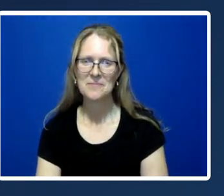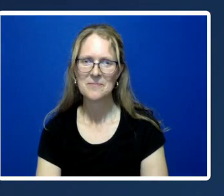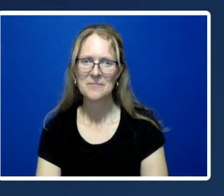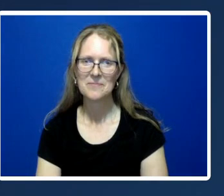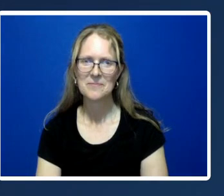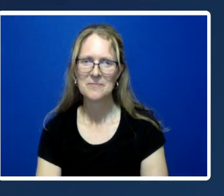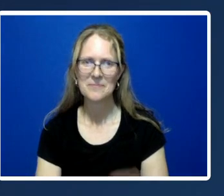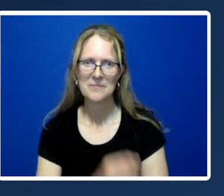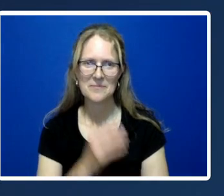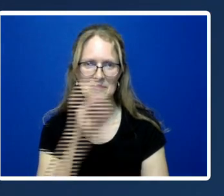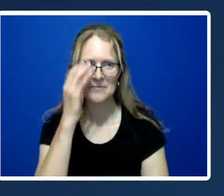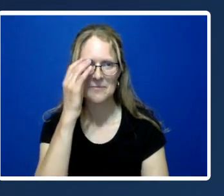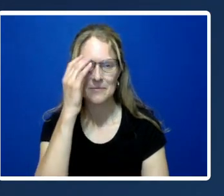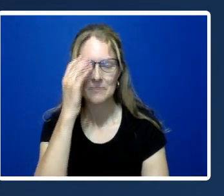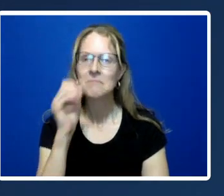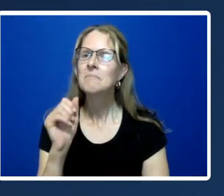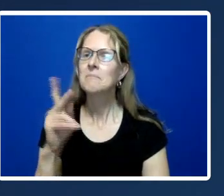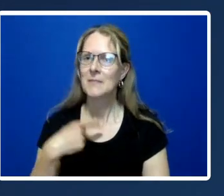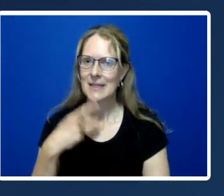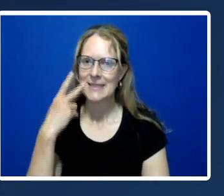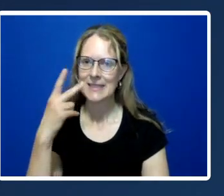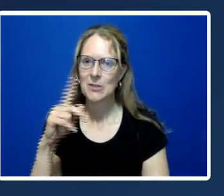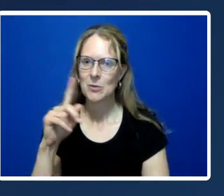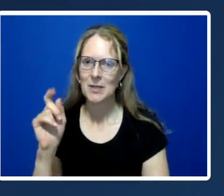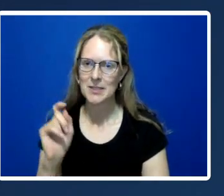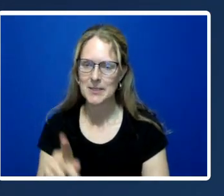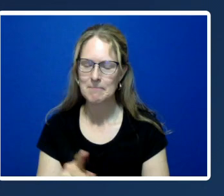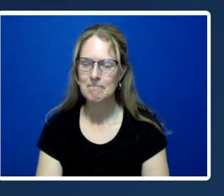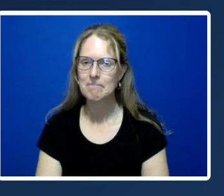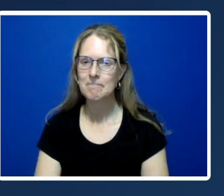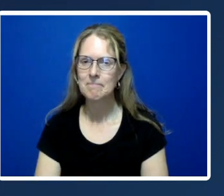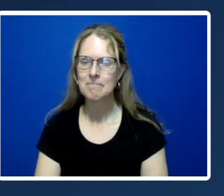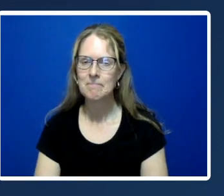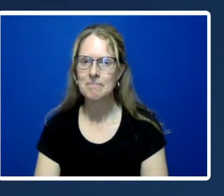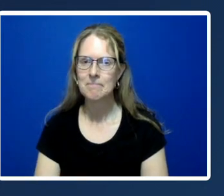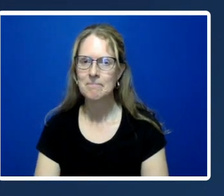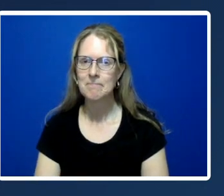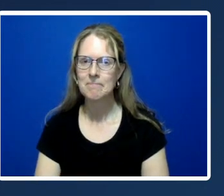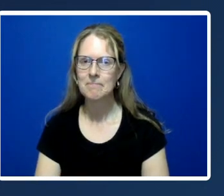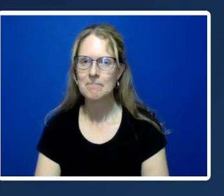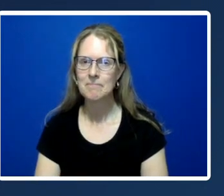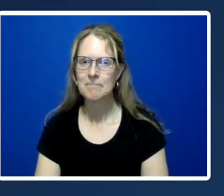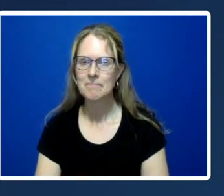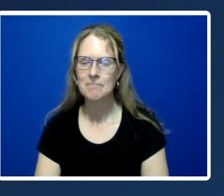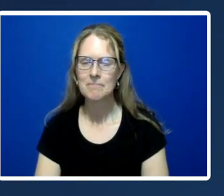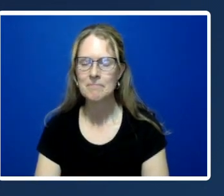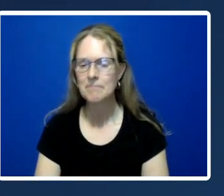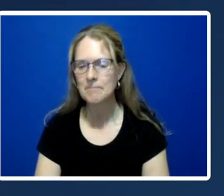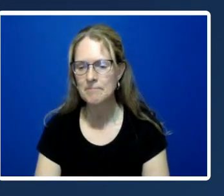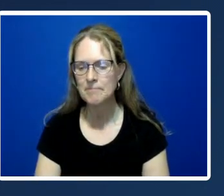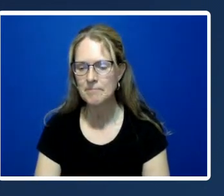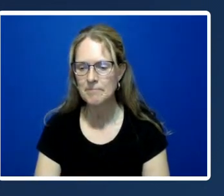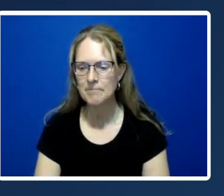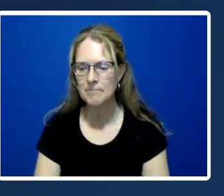question. "Because I have run into issues of many organizations in my area having age restrictions